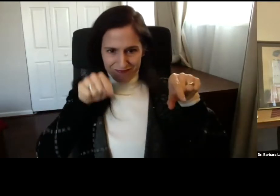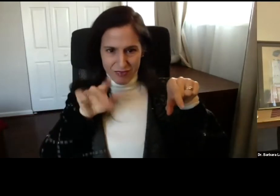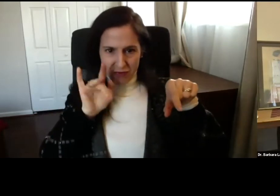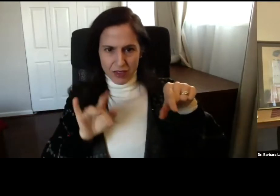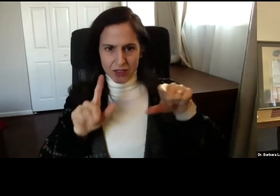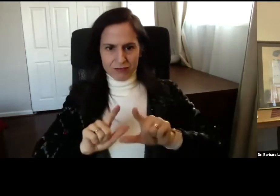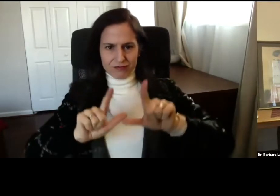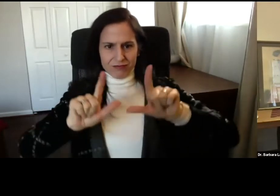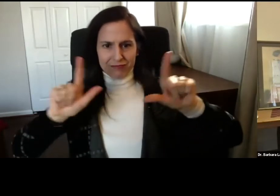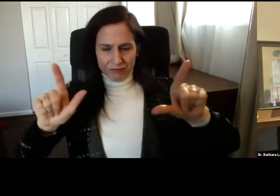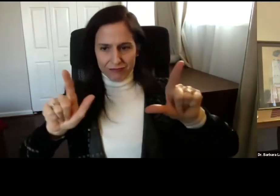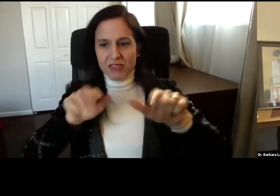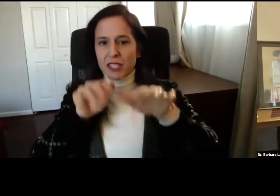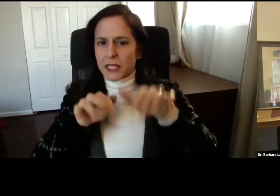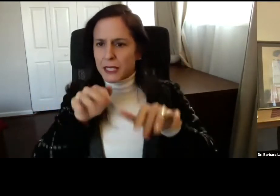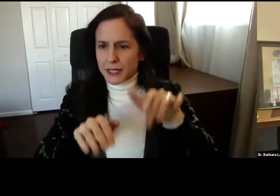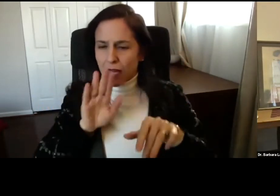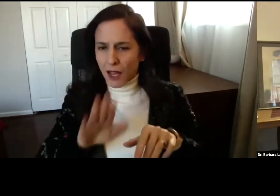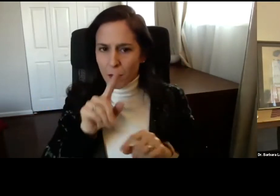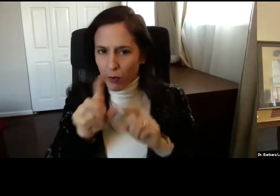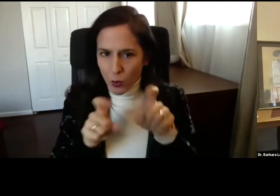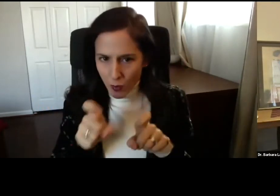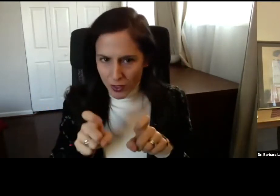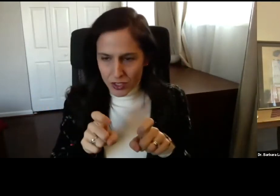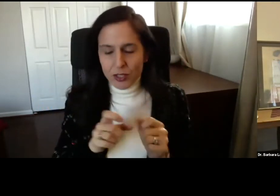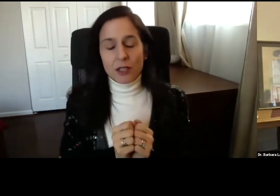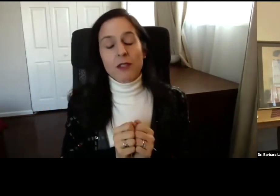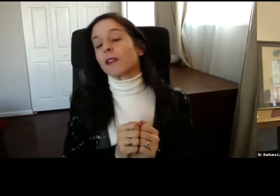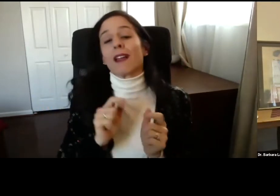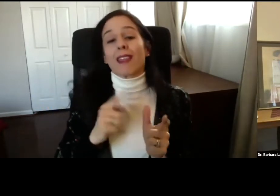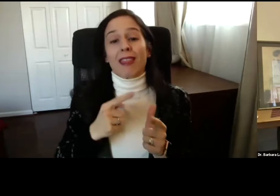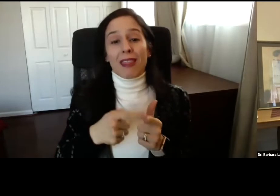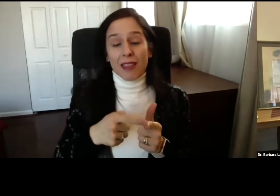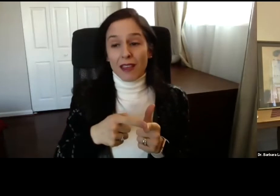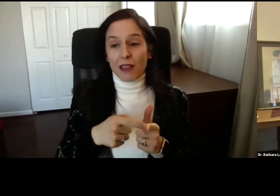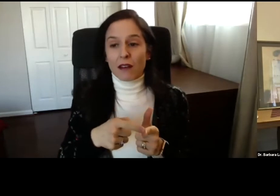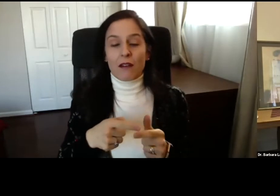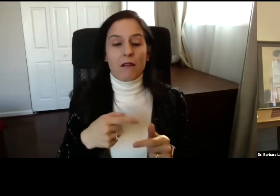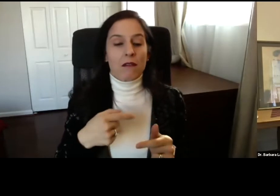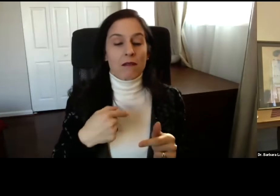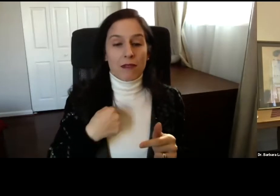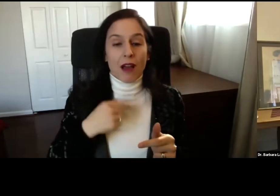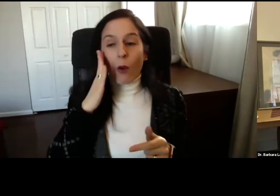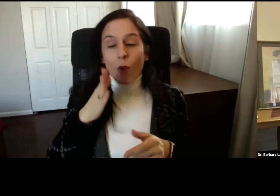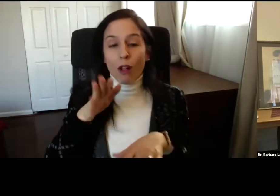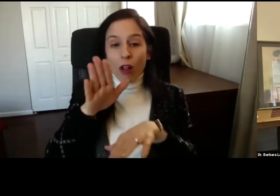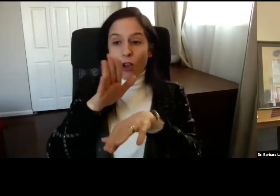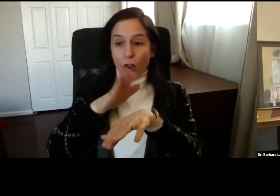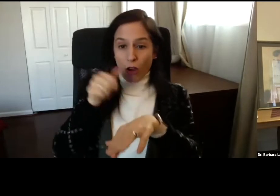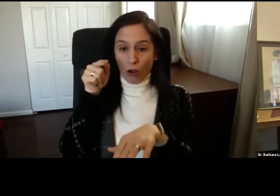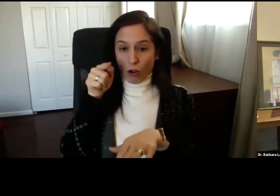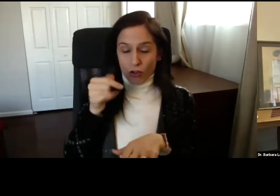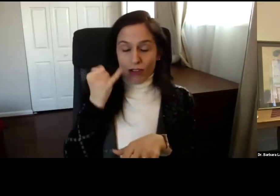should see on the bottom of the screen you can type in your question there